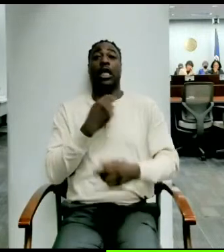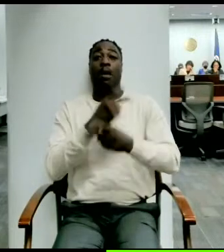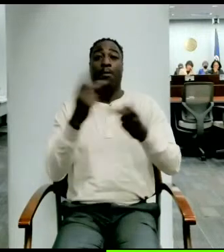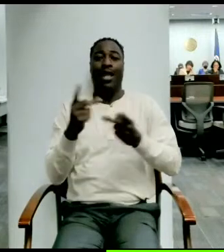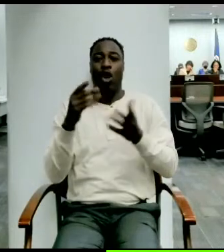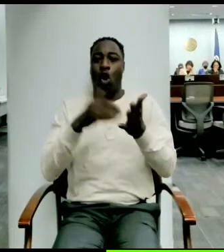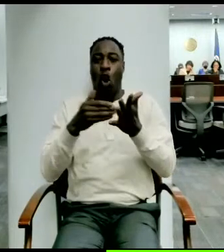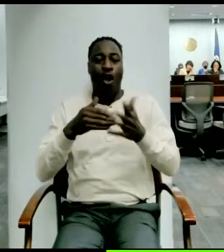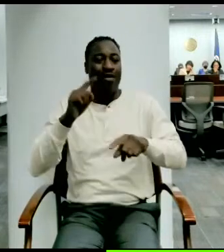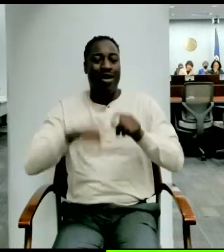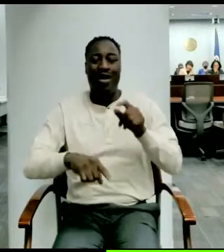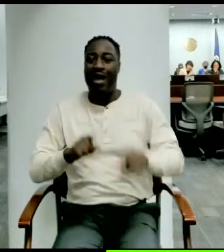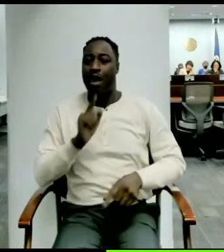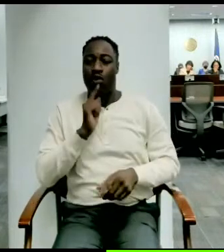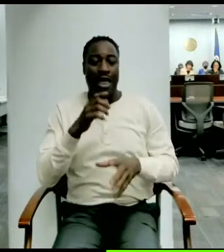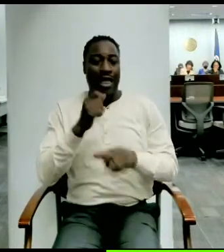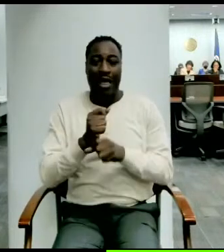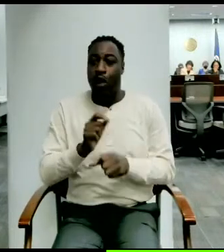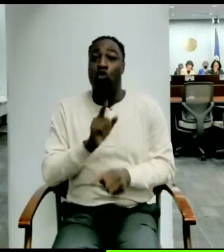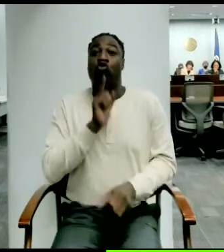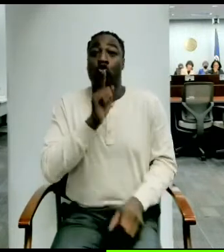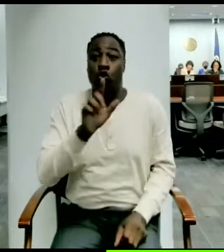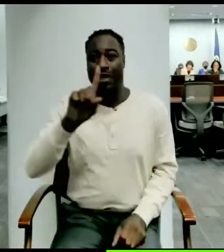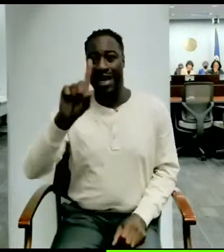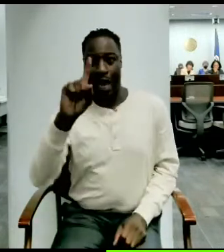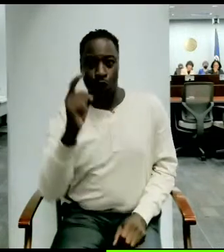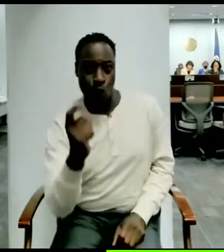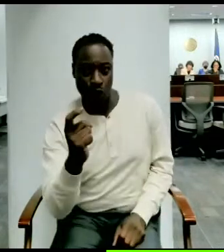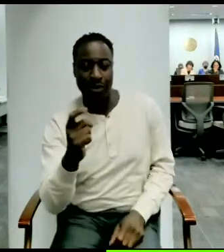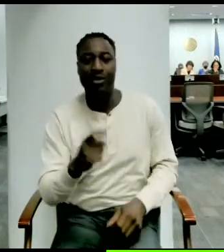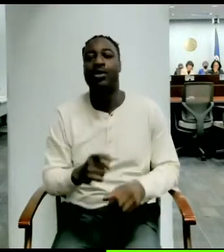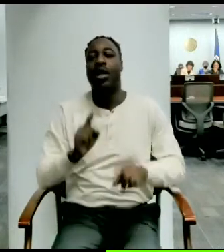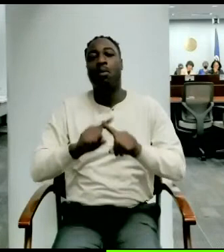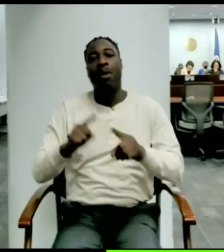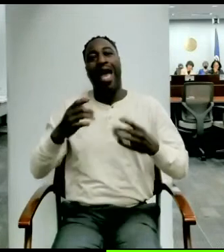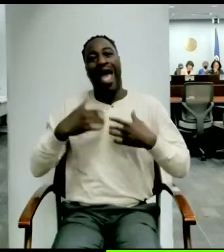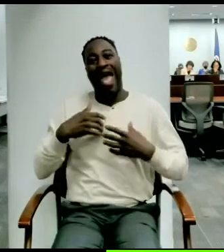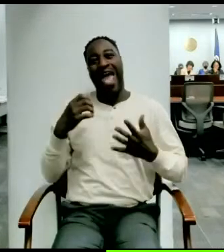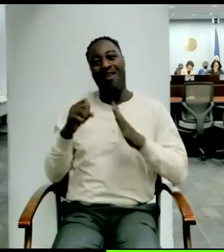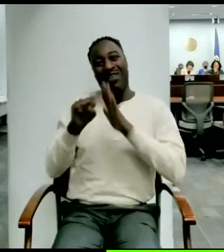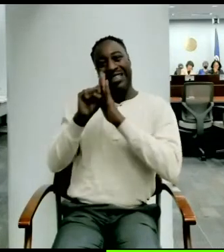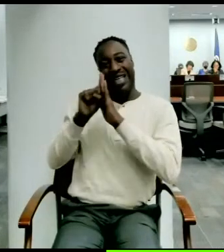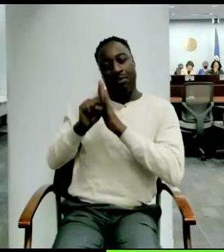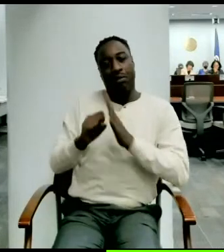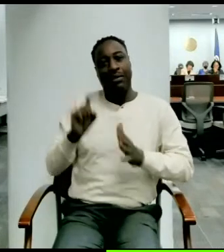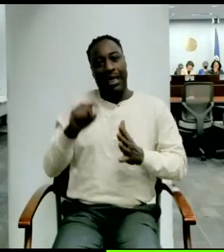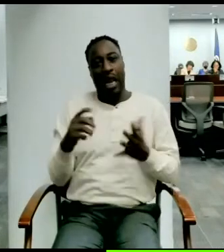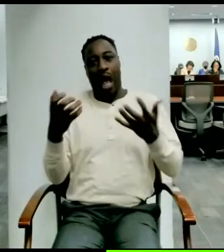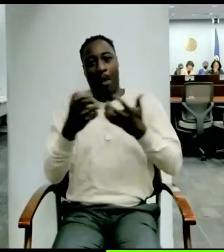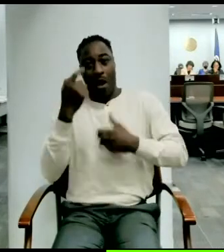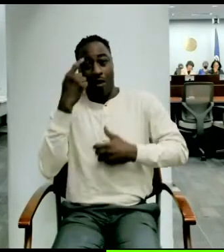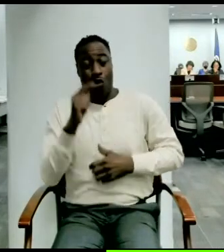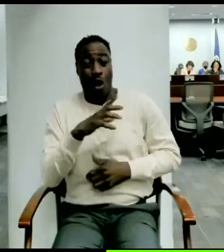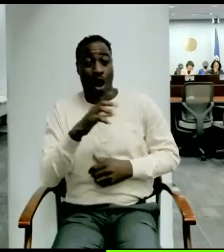even really get a diagnosis. But they have a set of symptoms that they need accommodations for and they want to keep working.